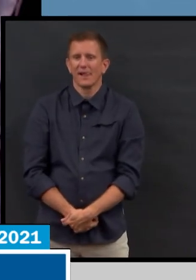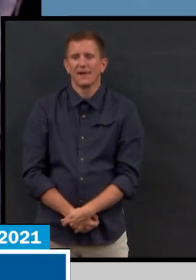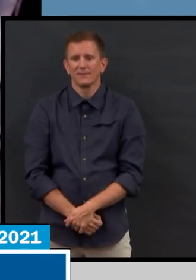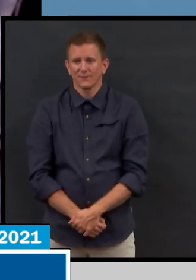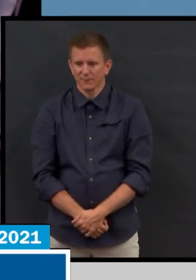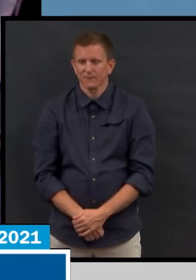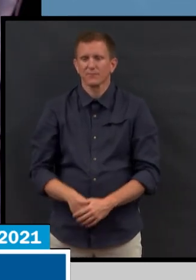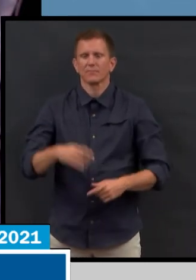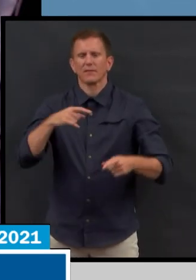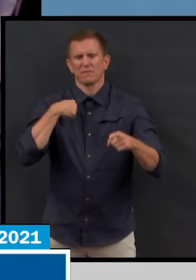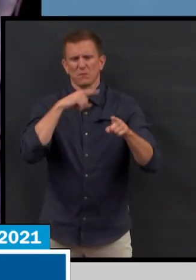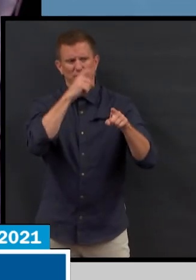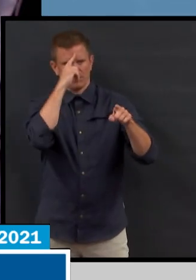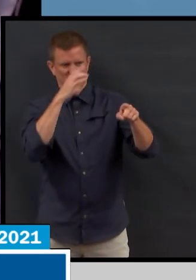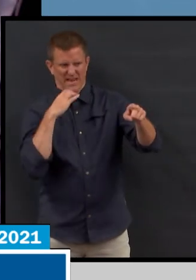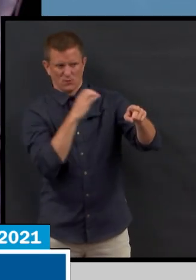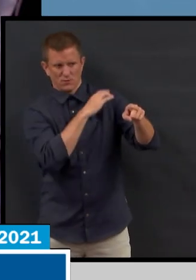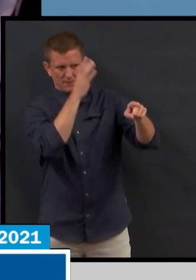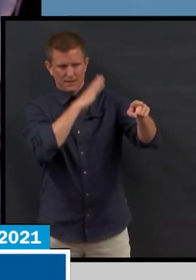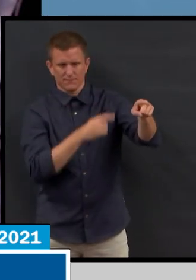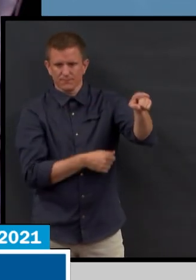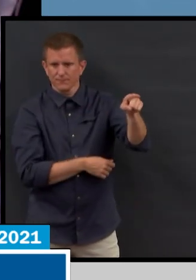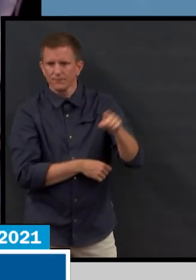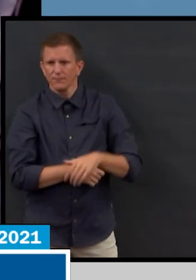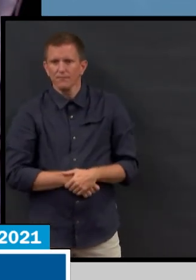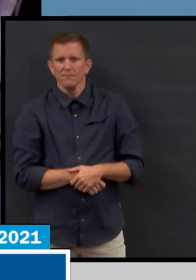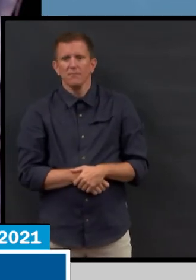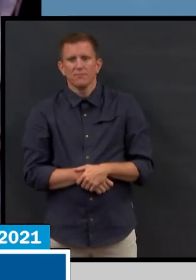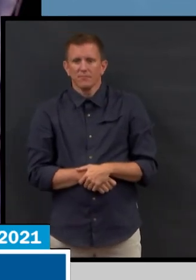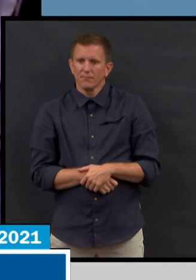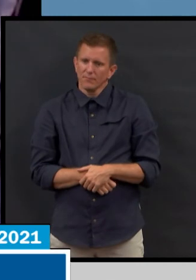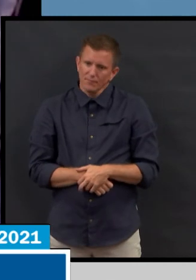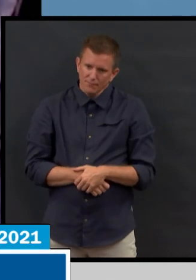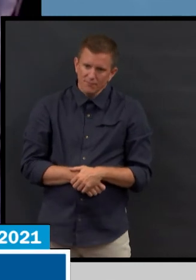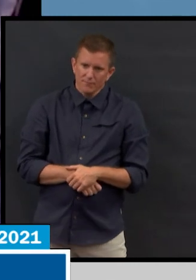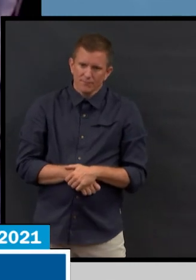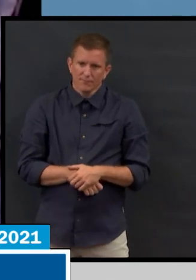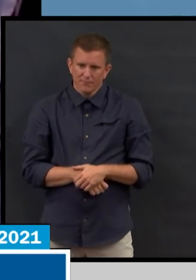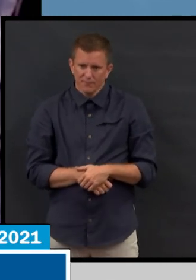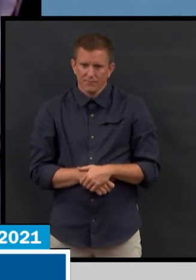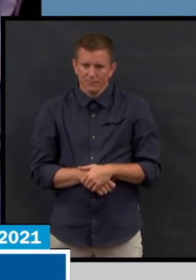a lot of the projects or projects that are happening in the district that you see are